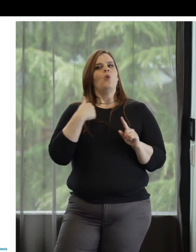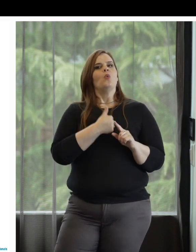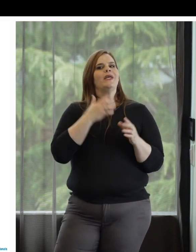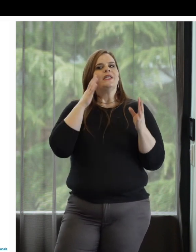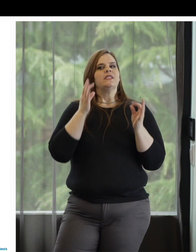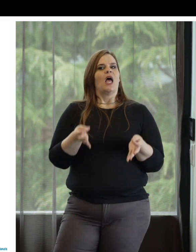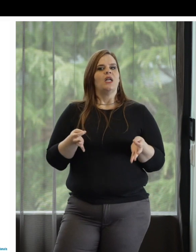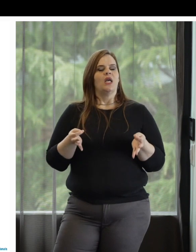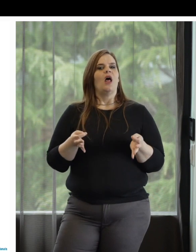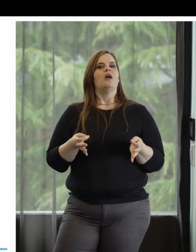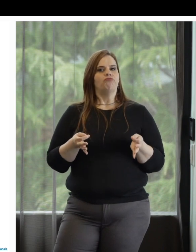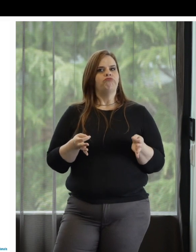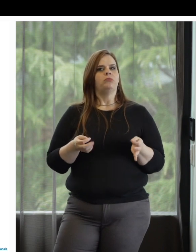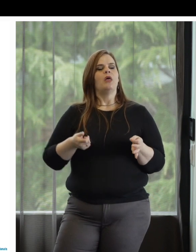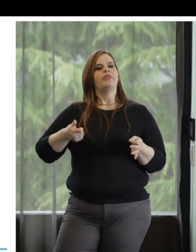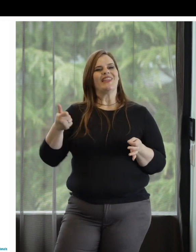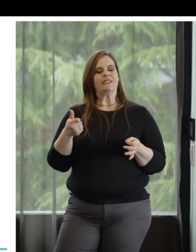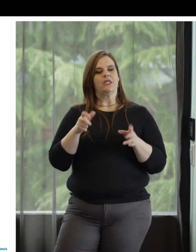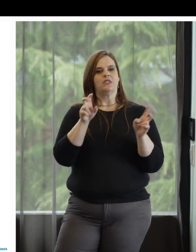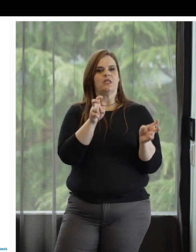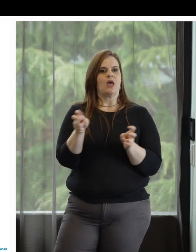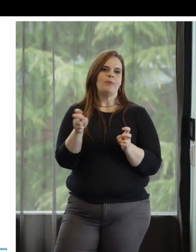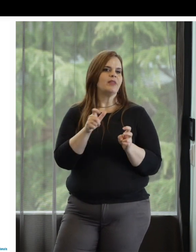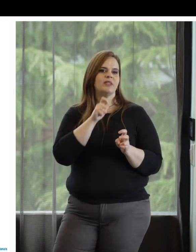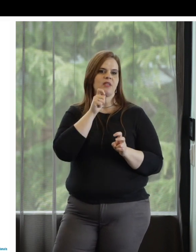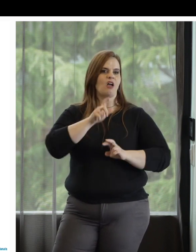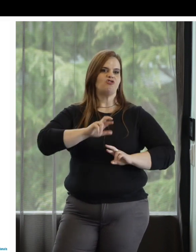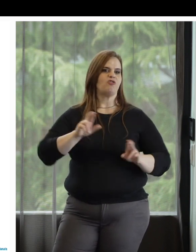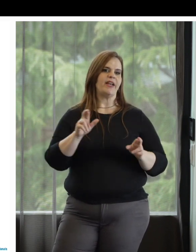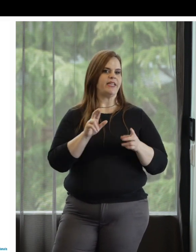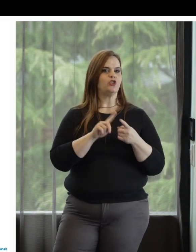this is a topic that isn't ready to be standardized. We